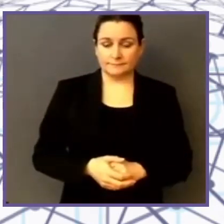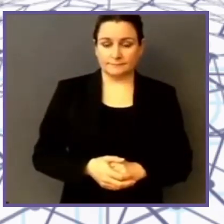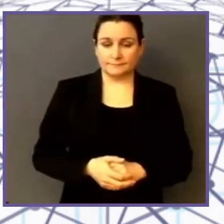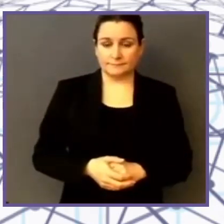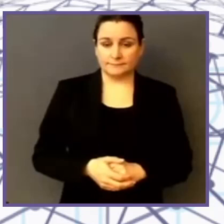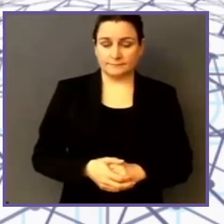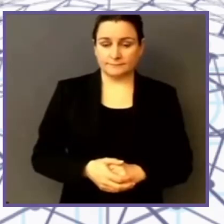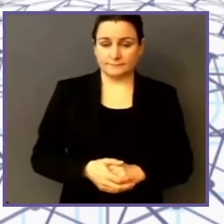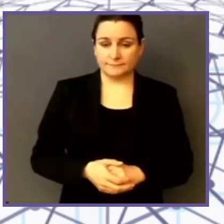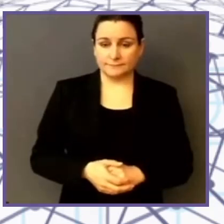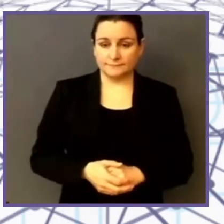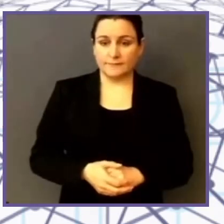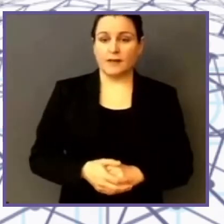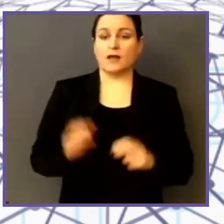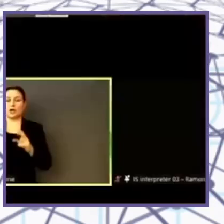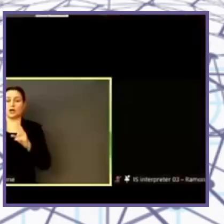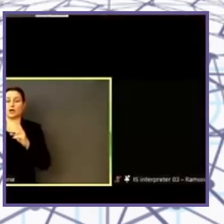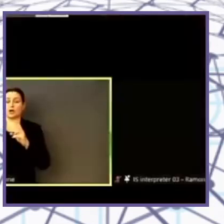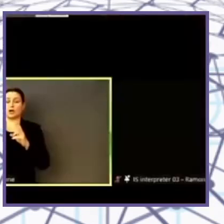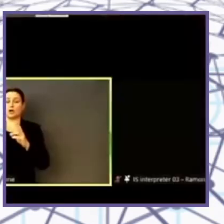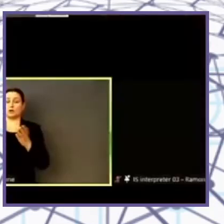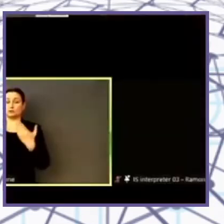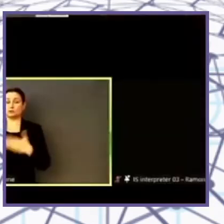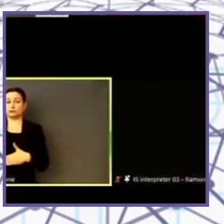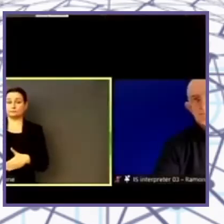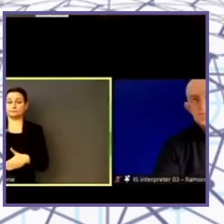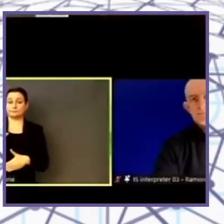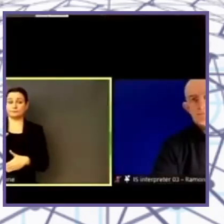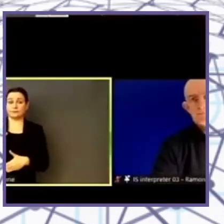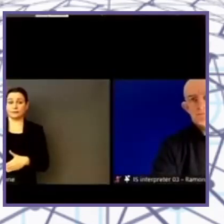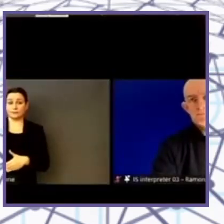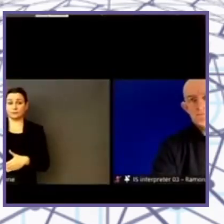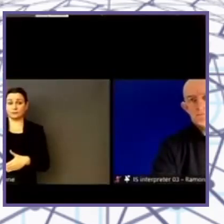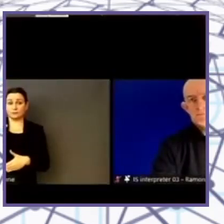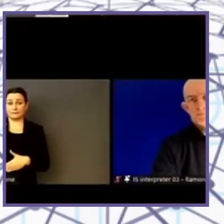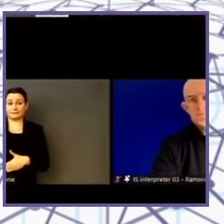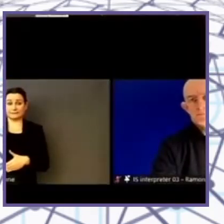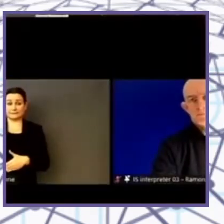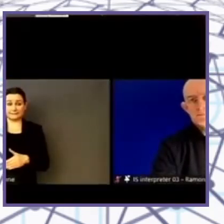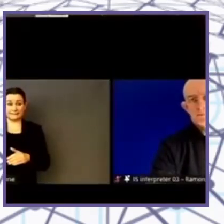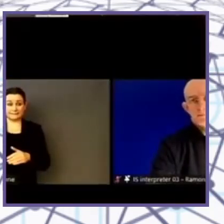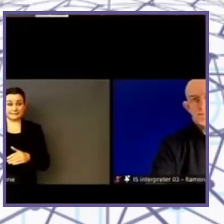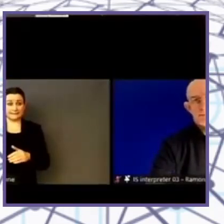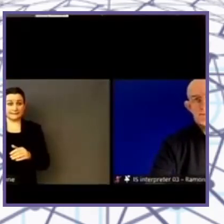Denmark since 2013, banya has conducted various research and survey studies, and develop training